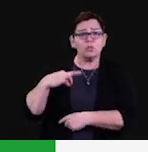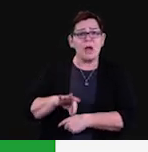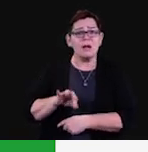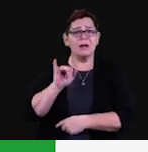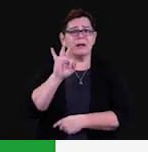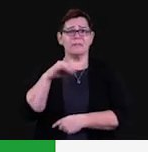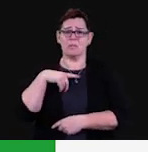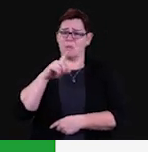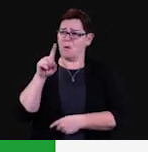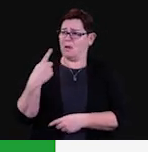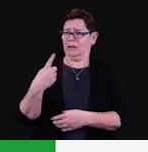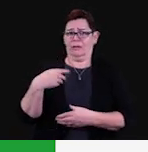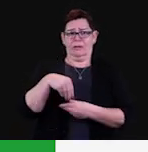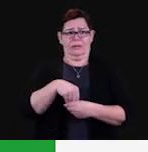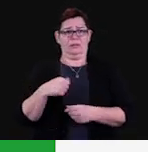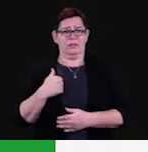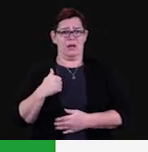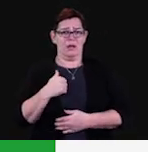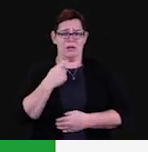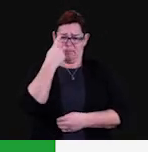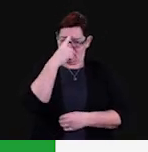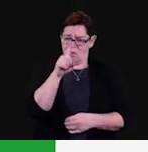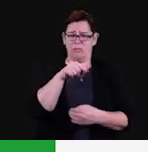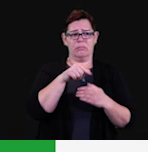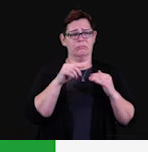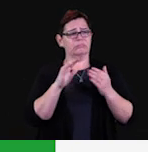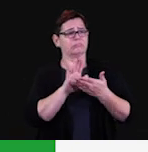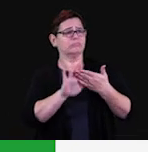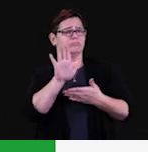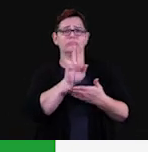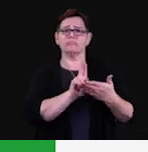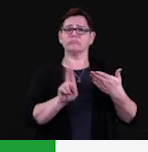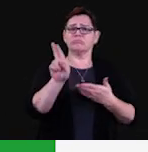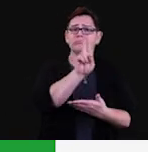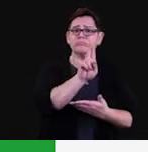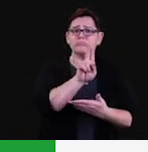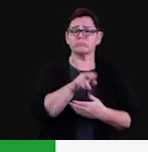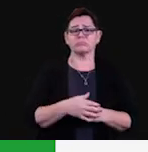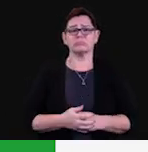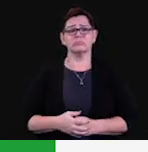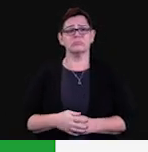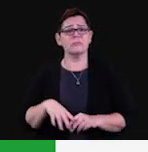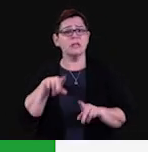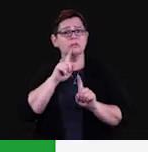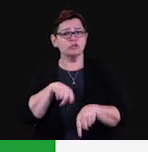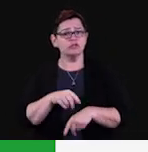The answer is: An international student who has taxable income may claim the tuition,